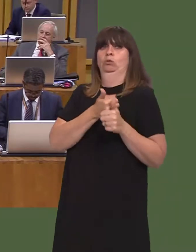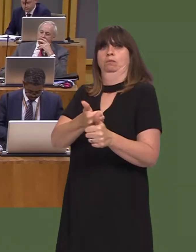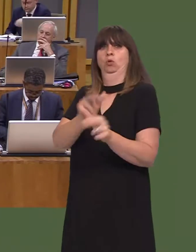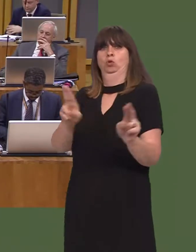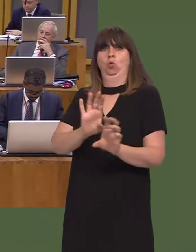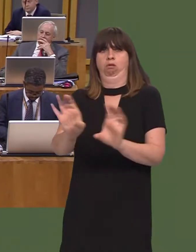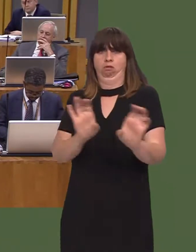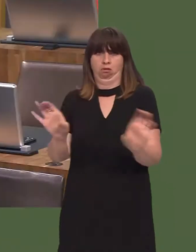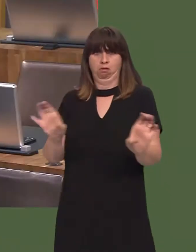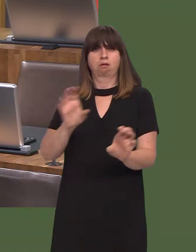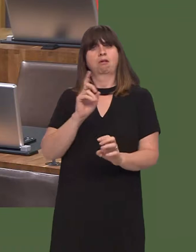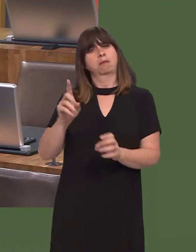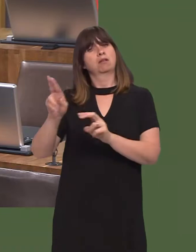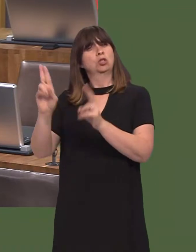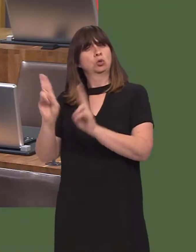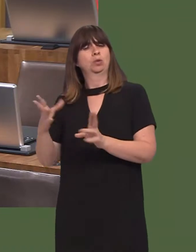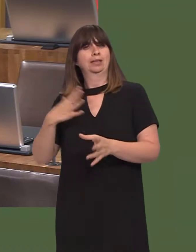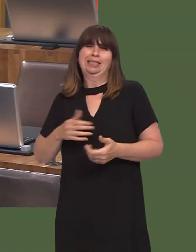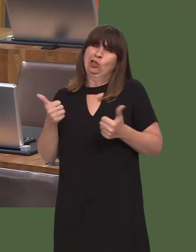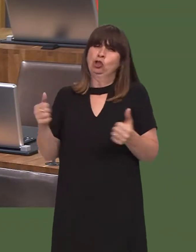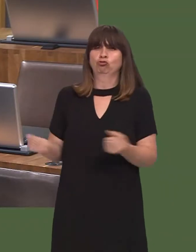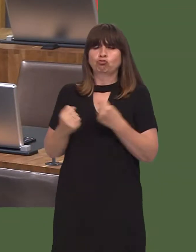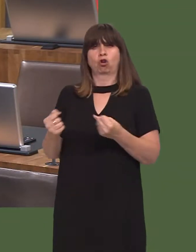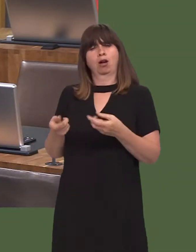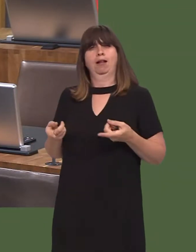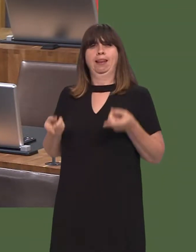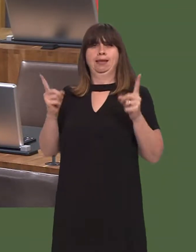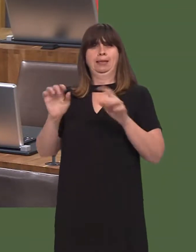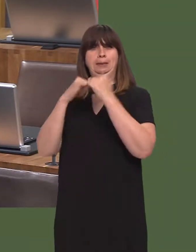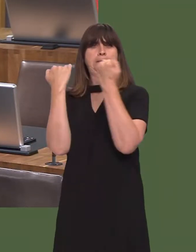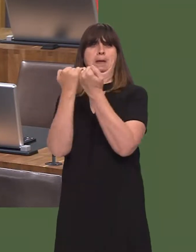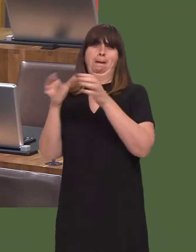for schools. But, ultimately, a school needs a strong leadership team, and thatís been